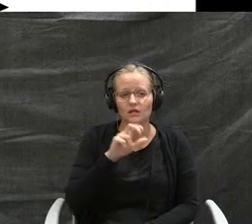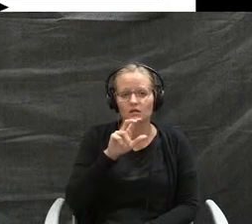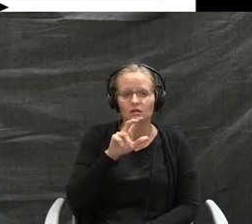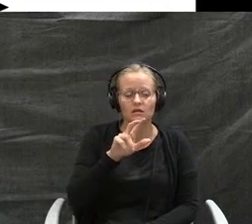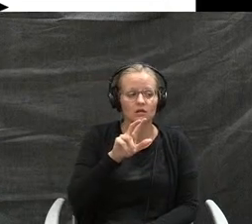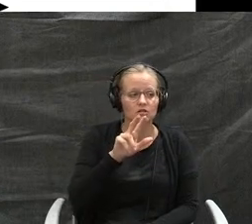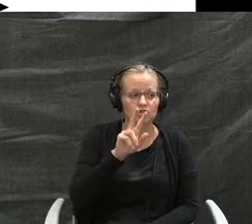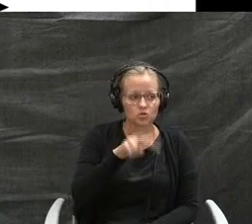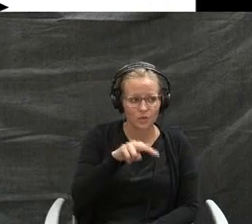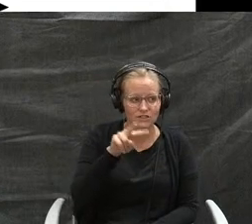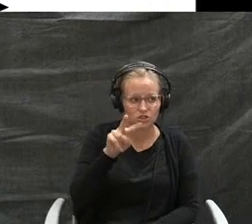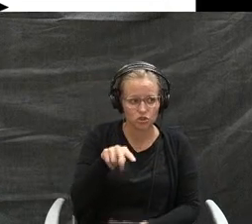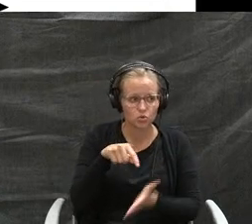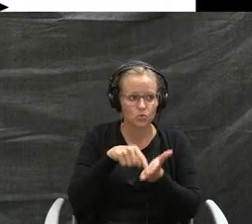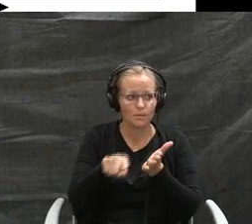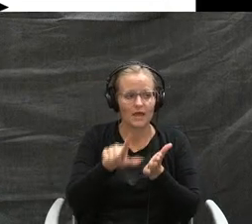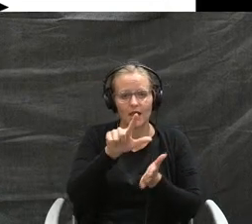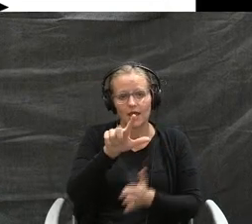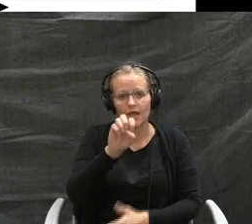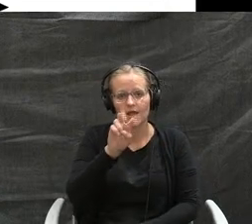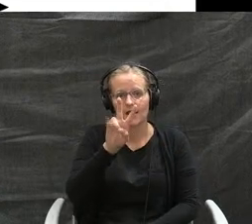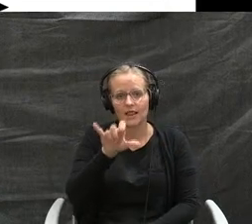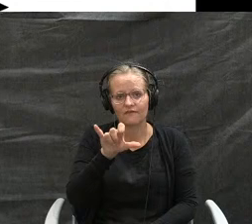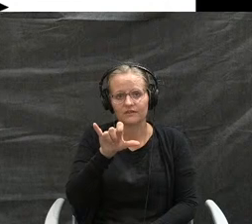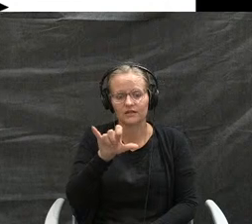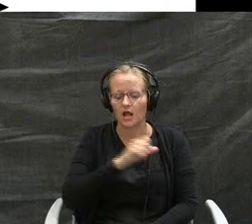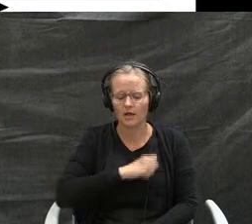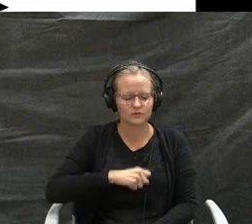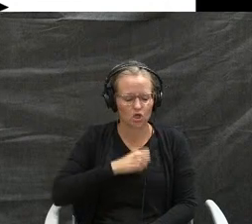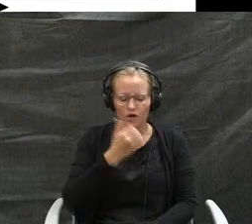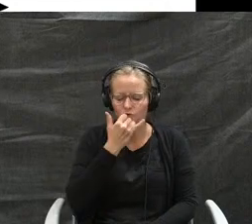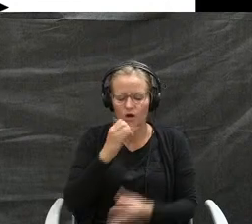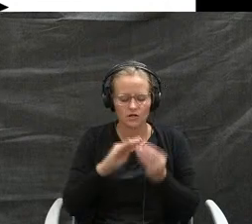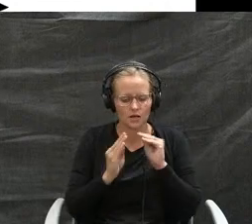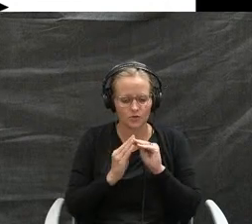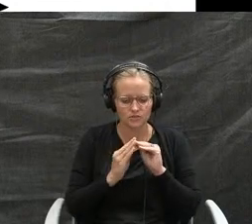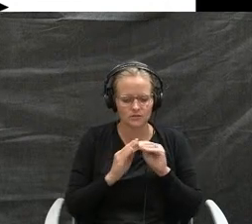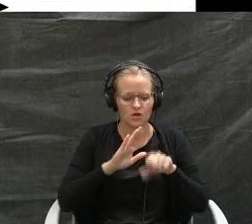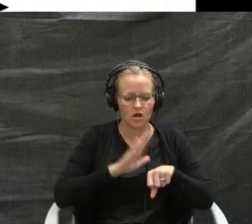fiscal 24 hours like I got that wrong on the 23 pay 24. Levy for